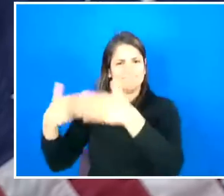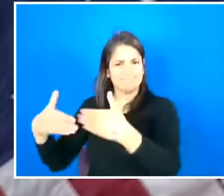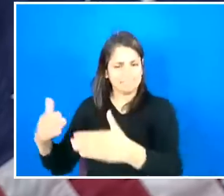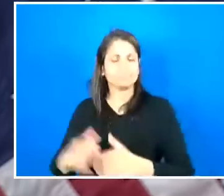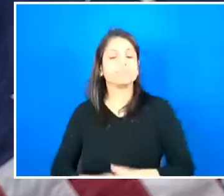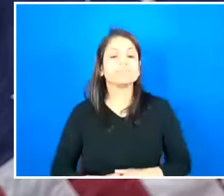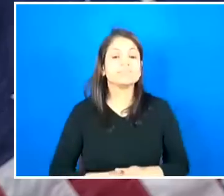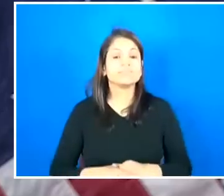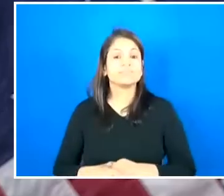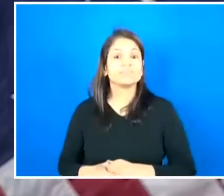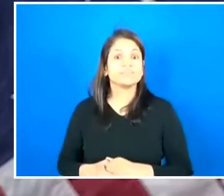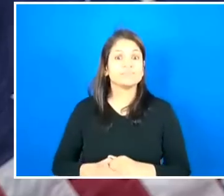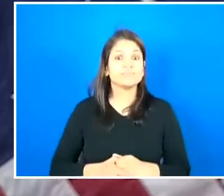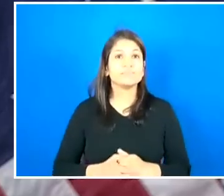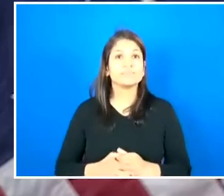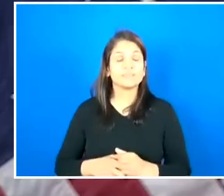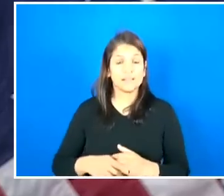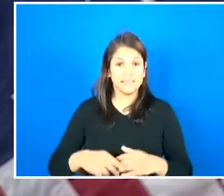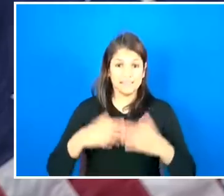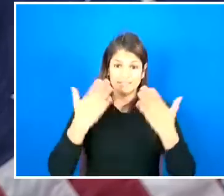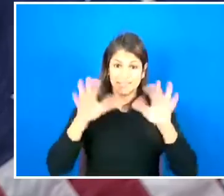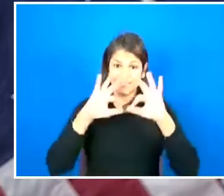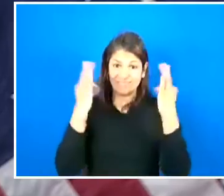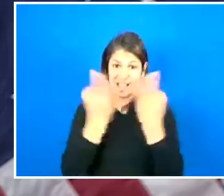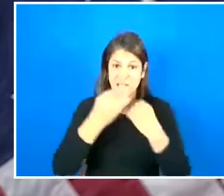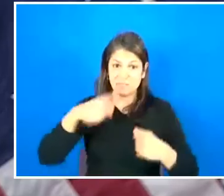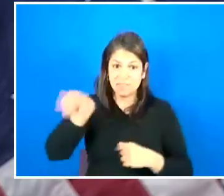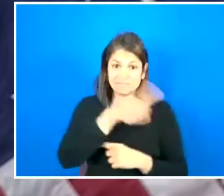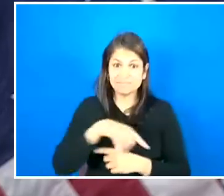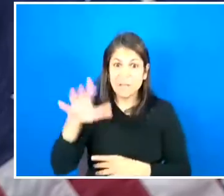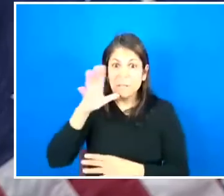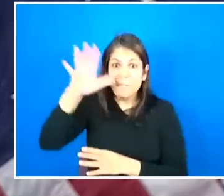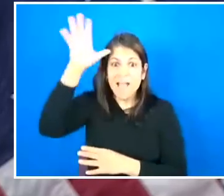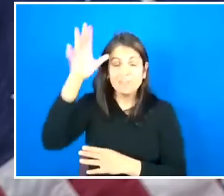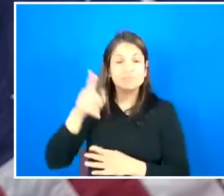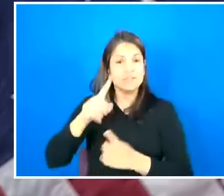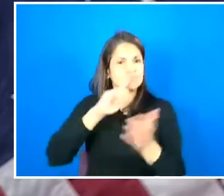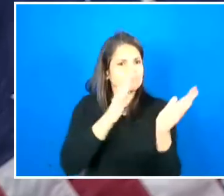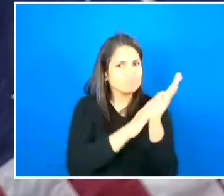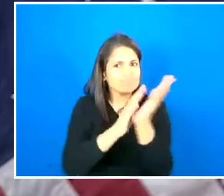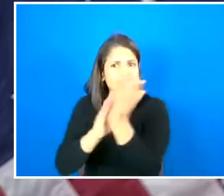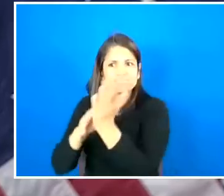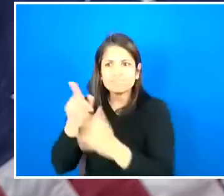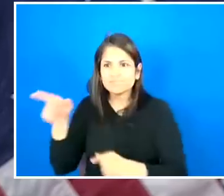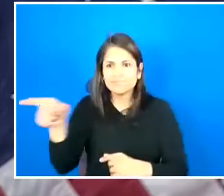SOMETHING VERY SPECIAL, VERY MEMORABLE AND ALL